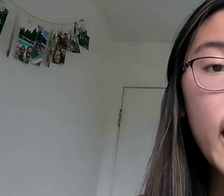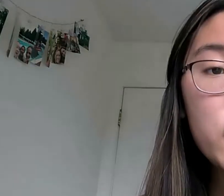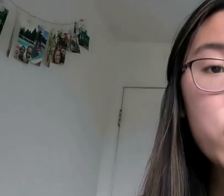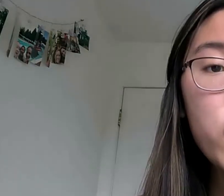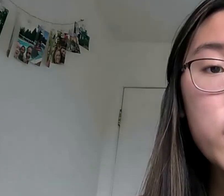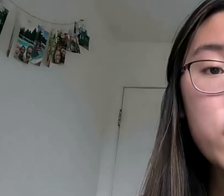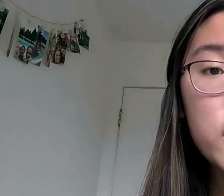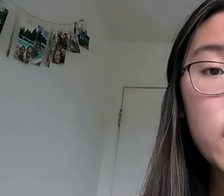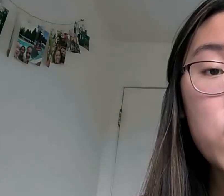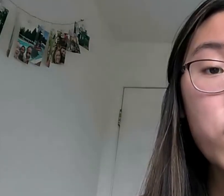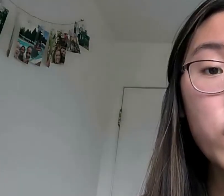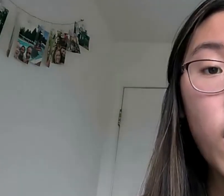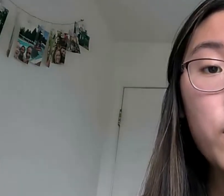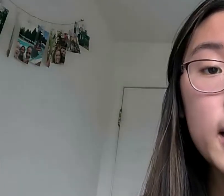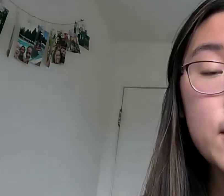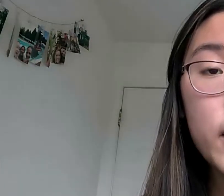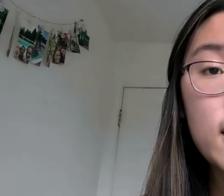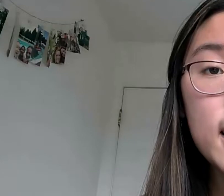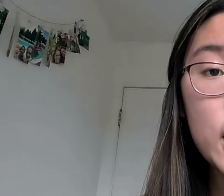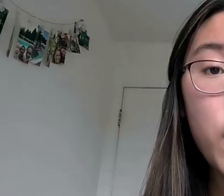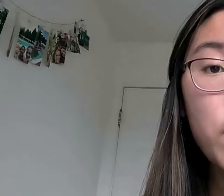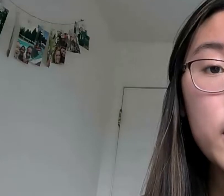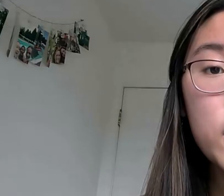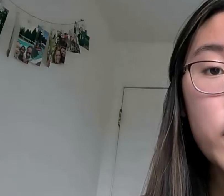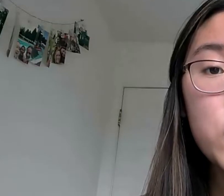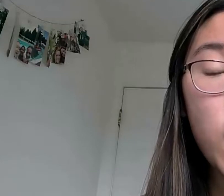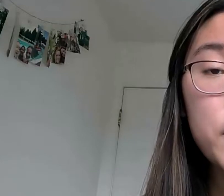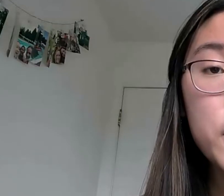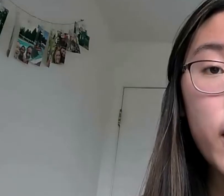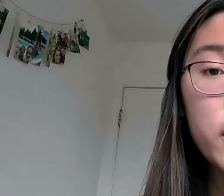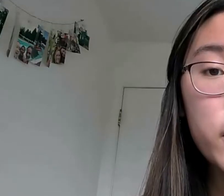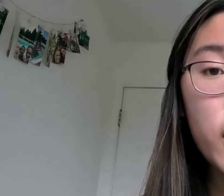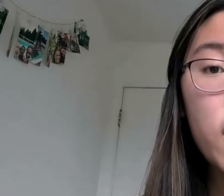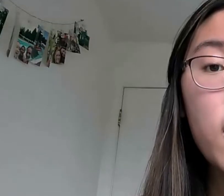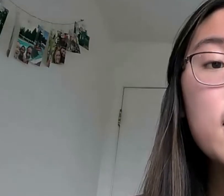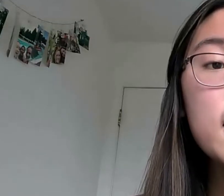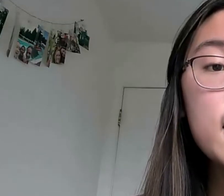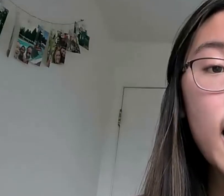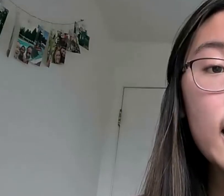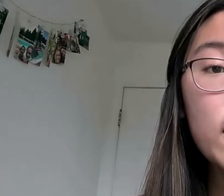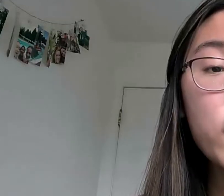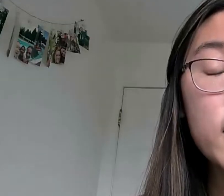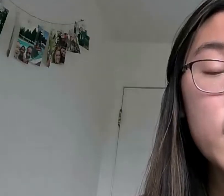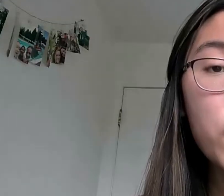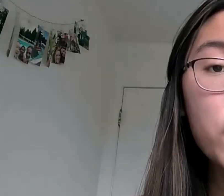national association for law placement public service jobs directory society for disability